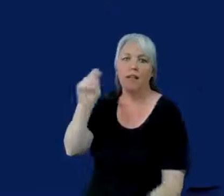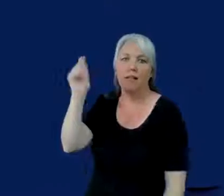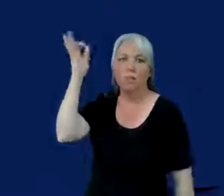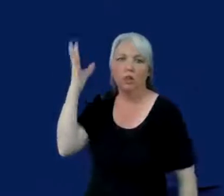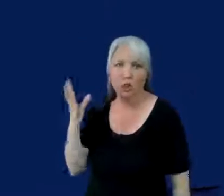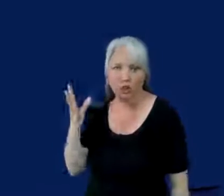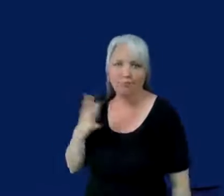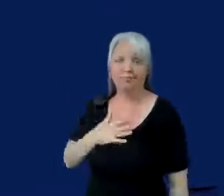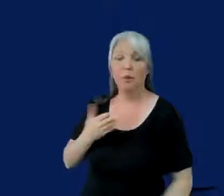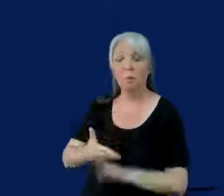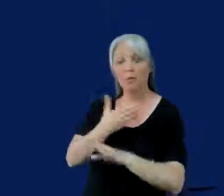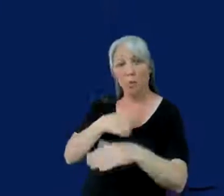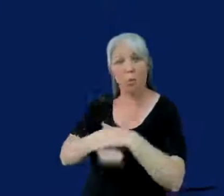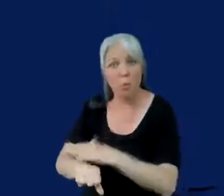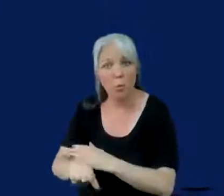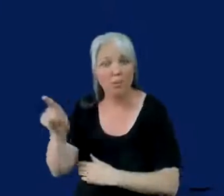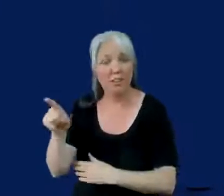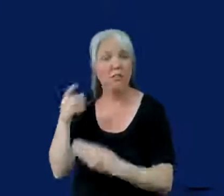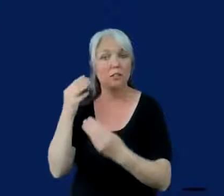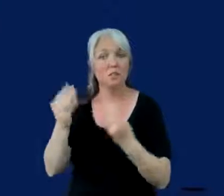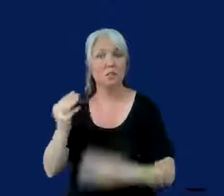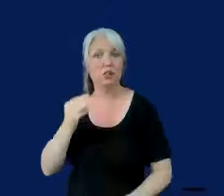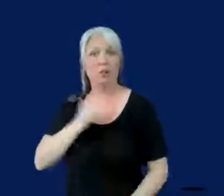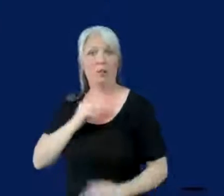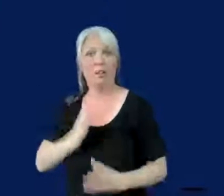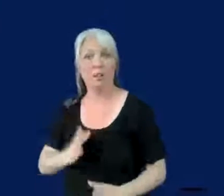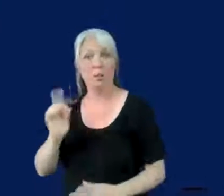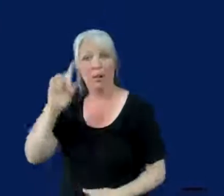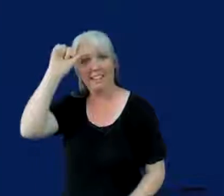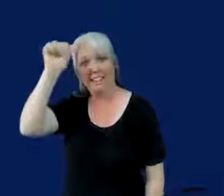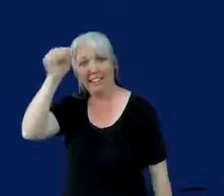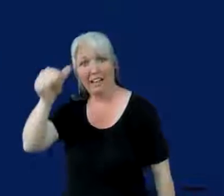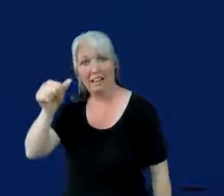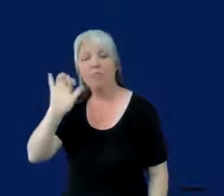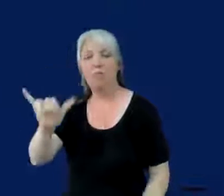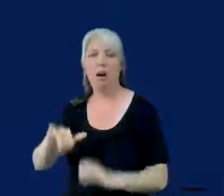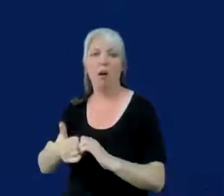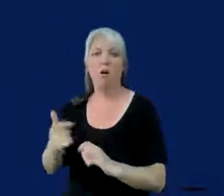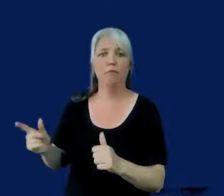Before I was born, he was a missionary in India and that is how I got my first name.